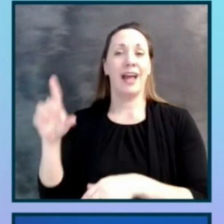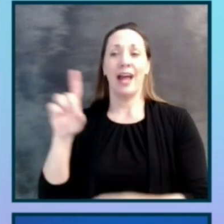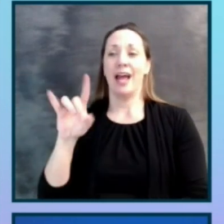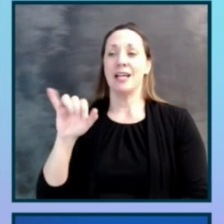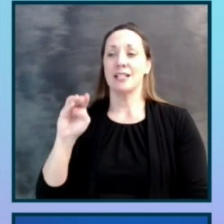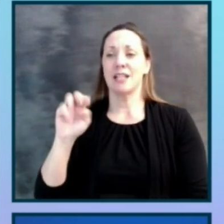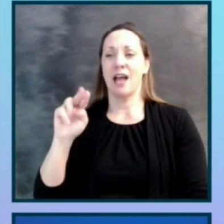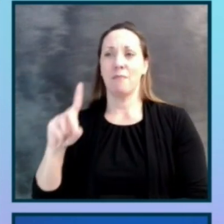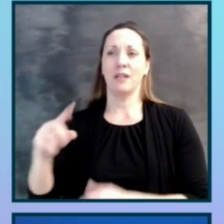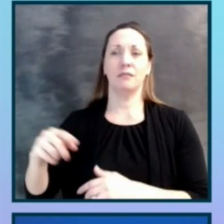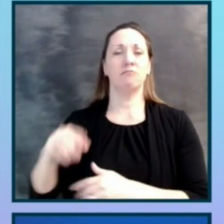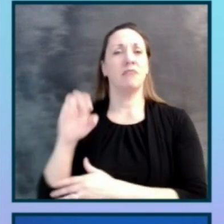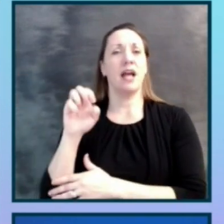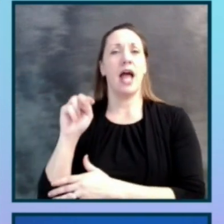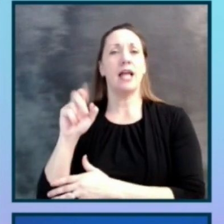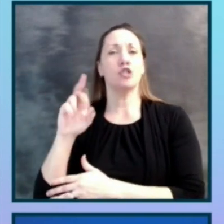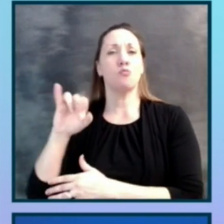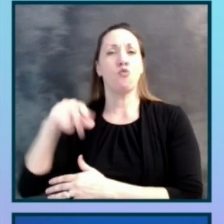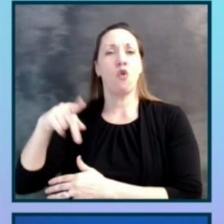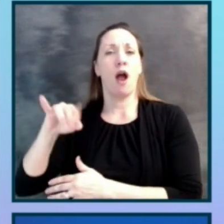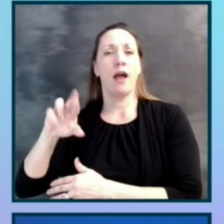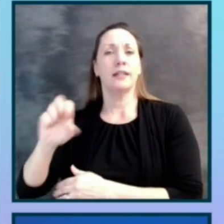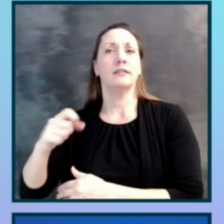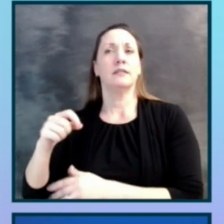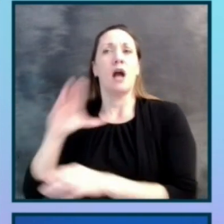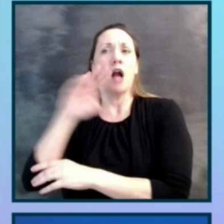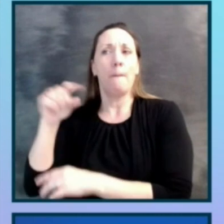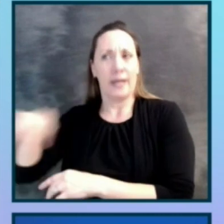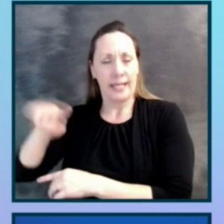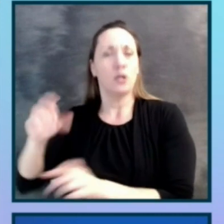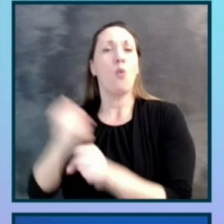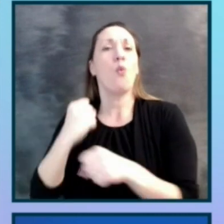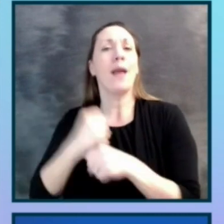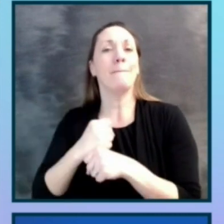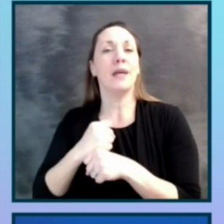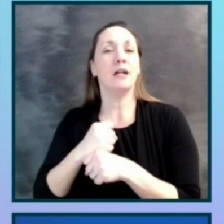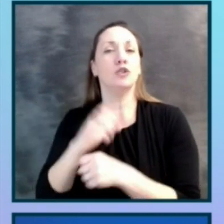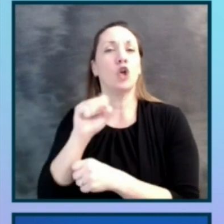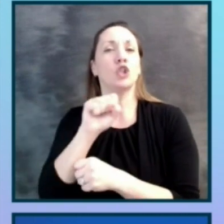We build software and now we're building software excessively by default.